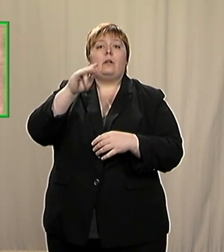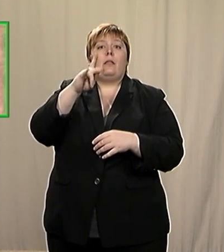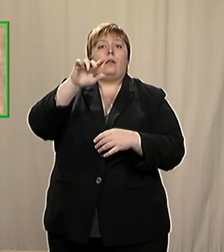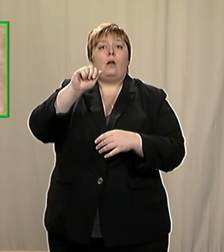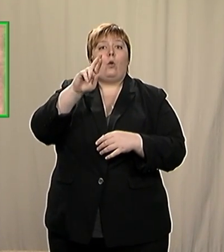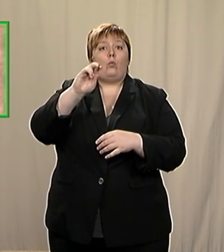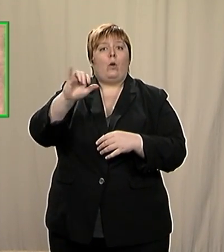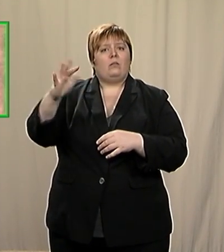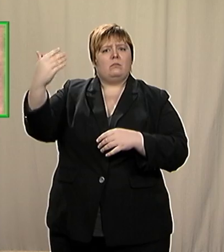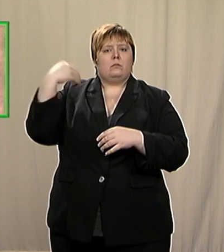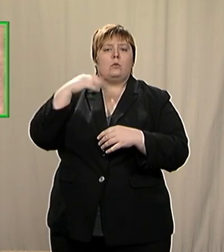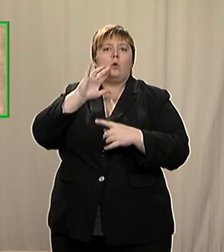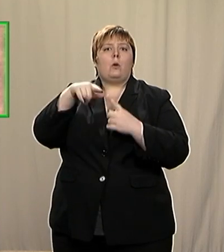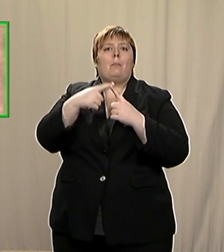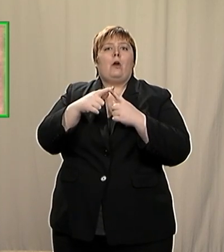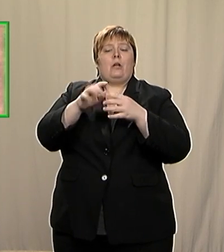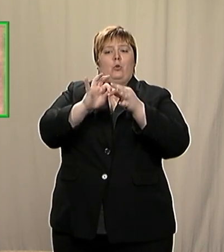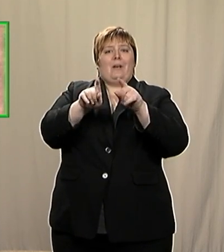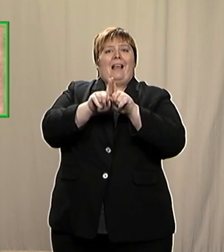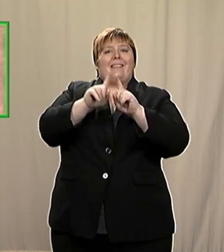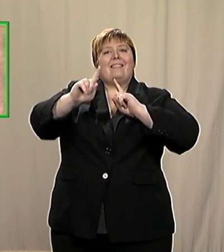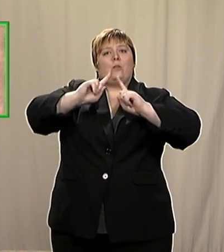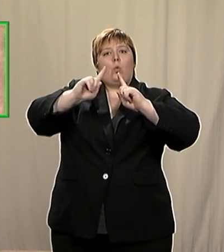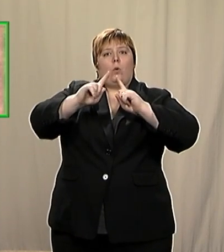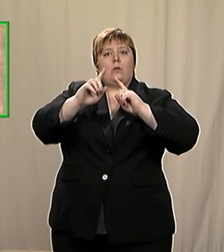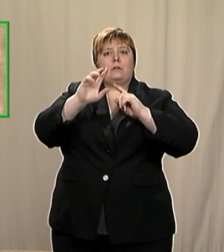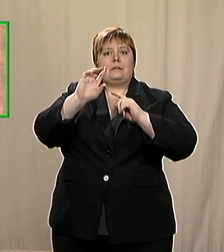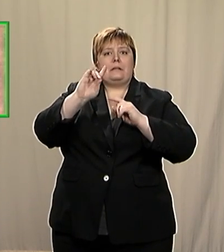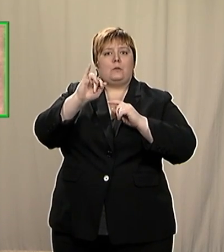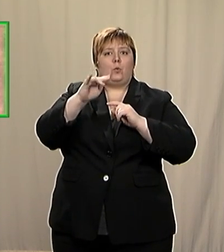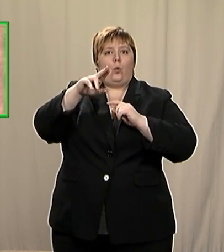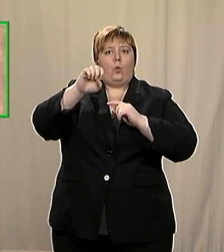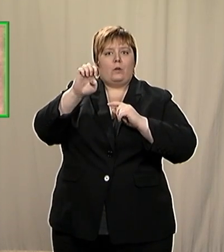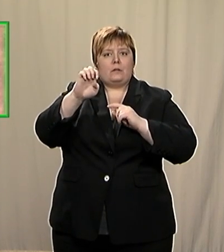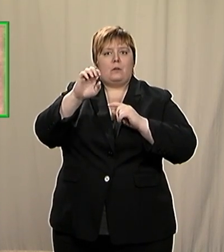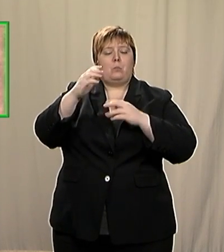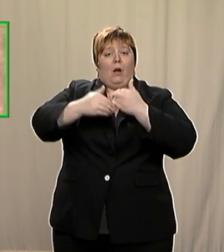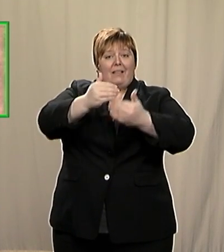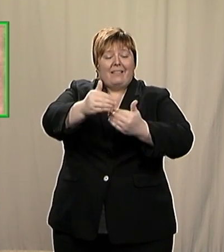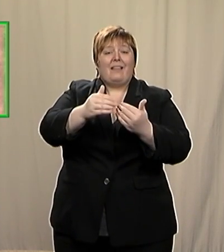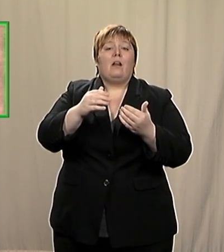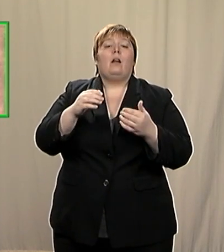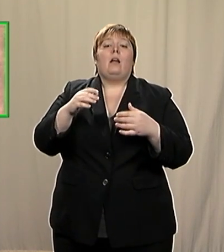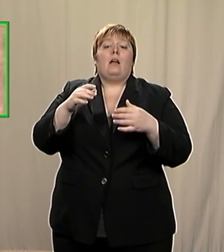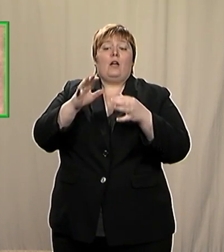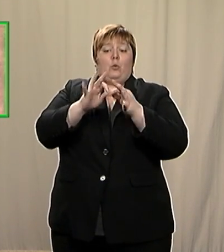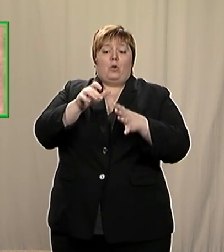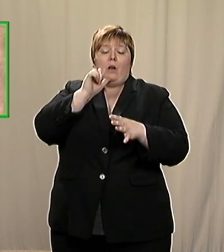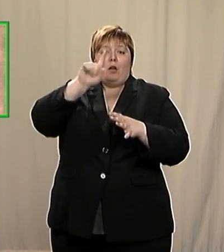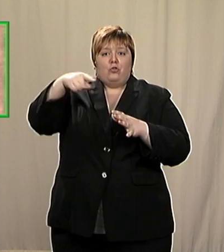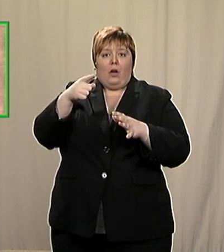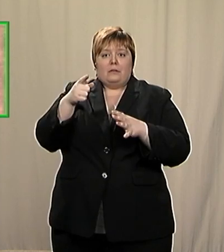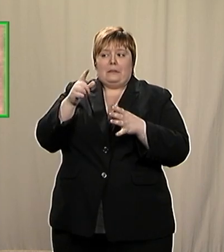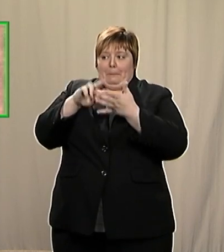that interpreters are constructing the discourse with the other participants.